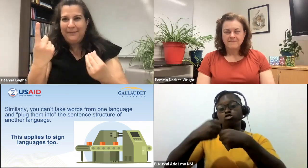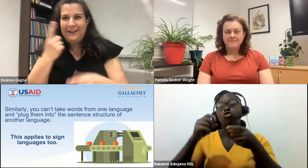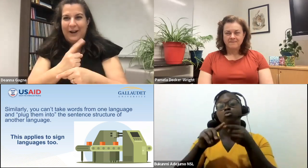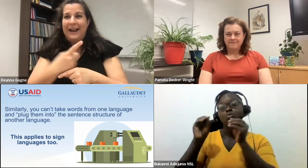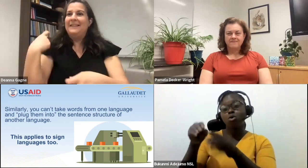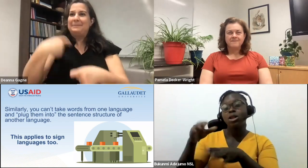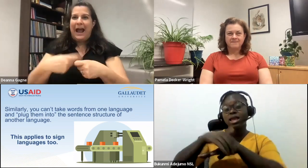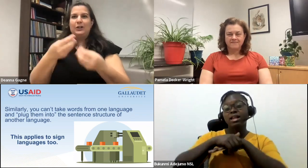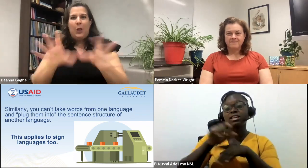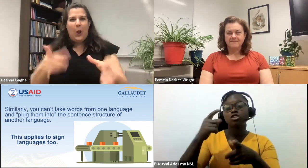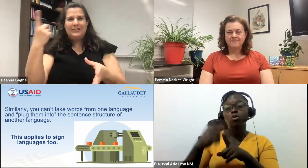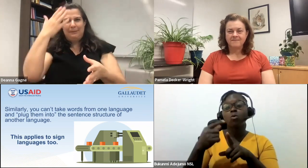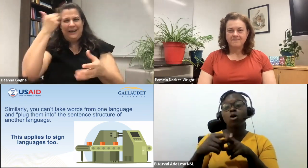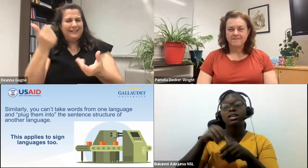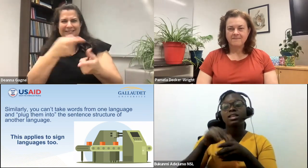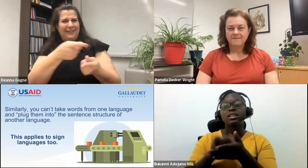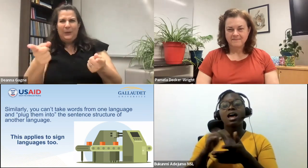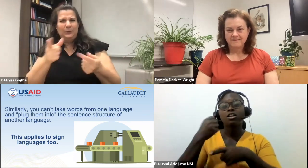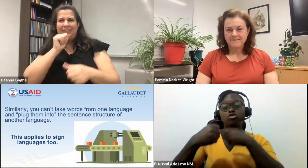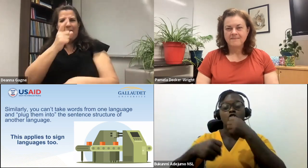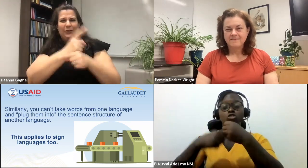Never! Both have lost something. It's neither